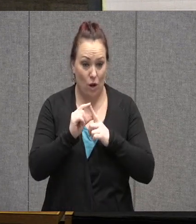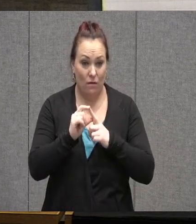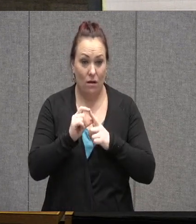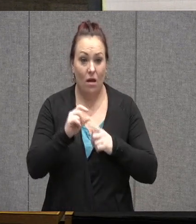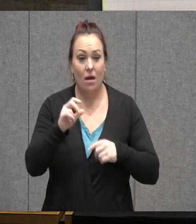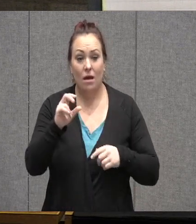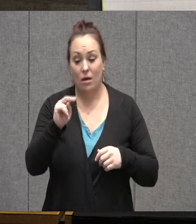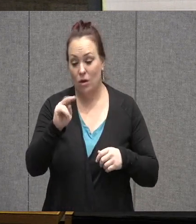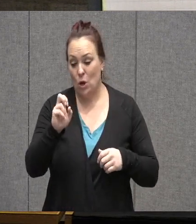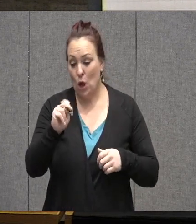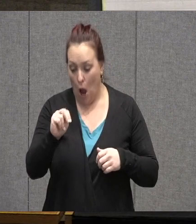That means your not active.